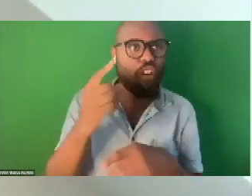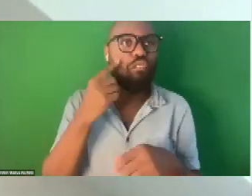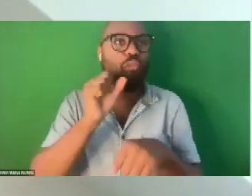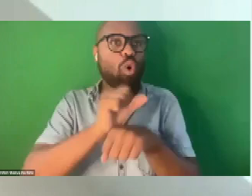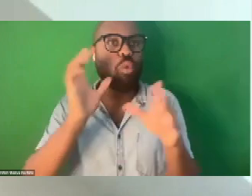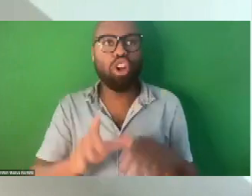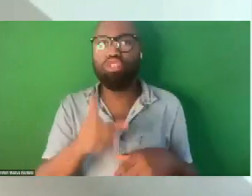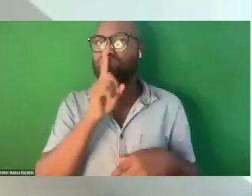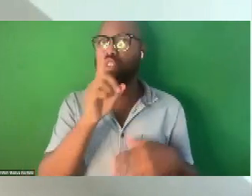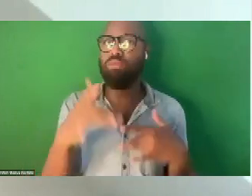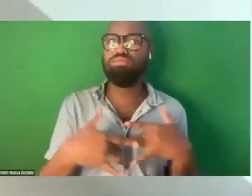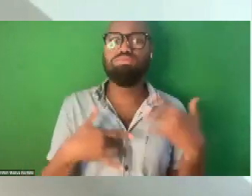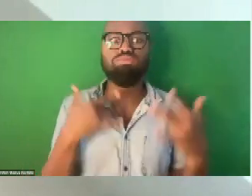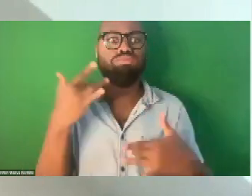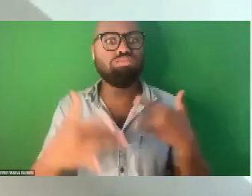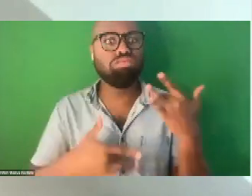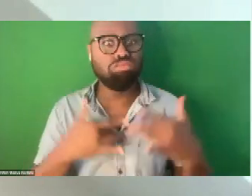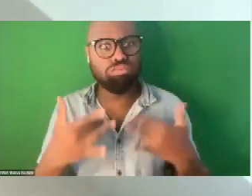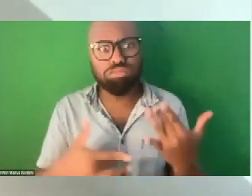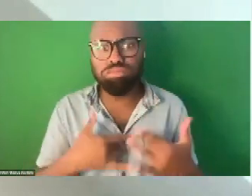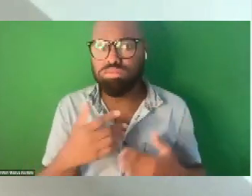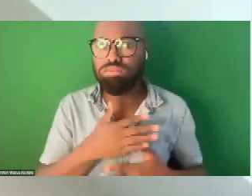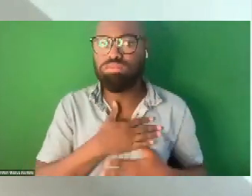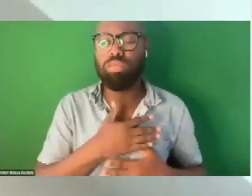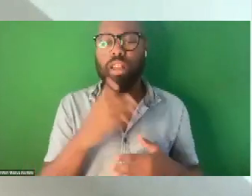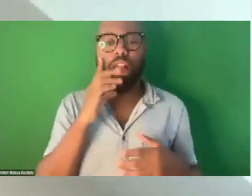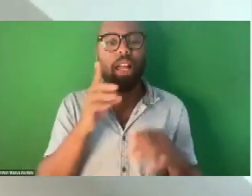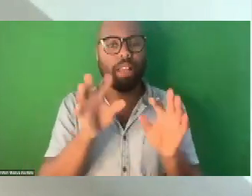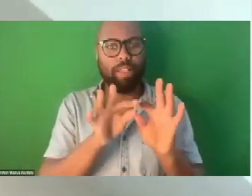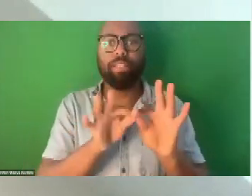It's particularly important because it gives us a tool to fight